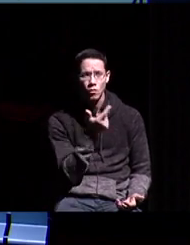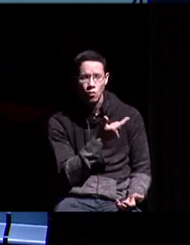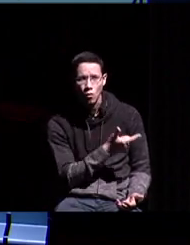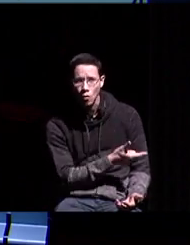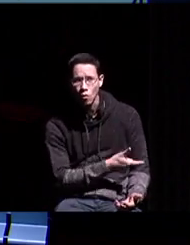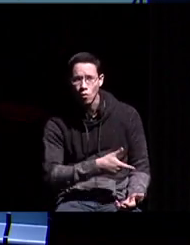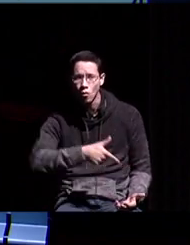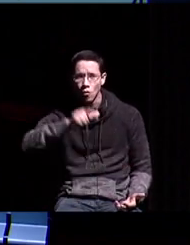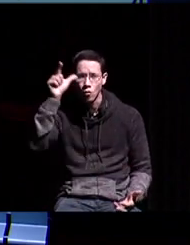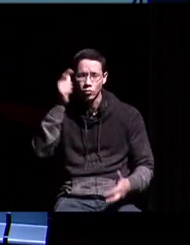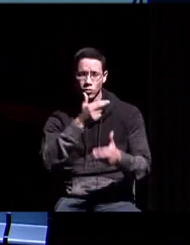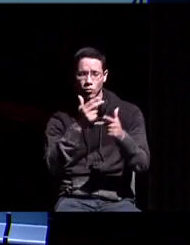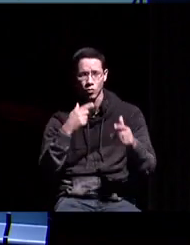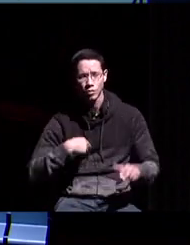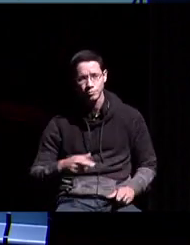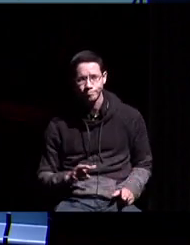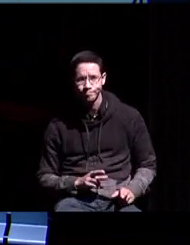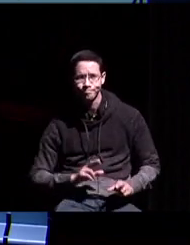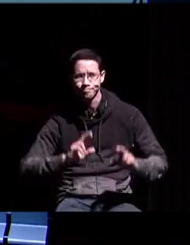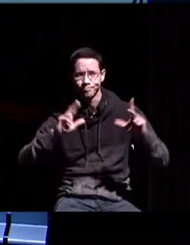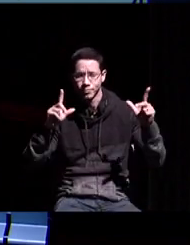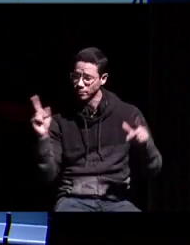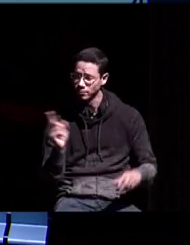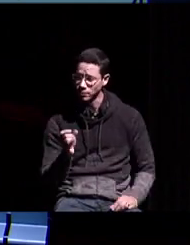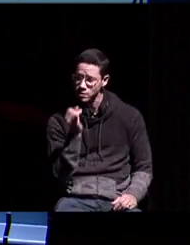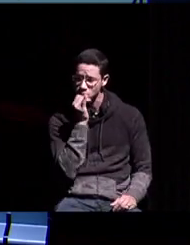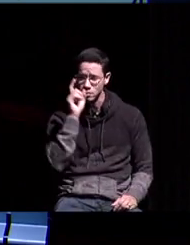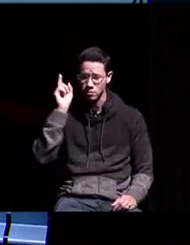anything but their right to collect their wages.